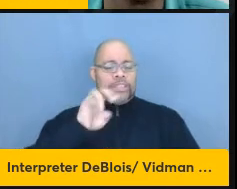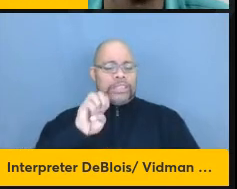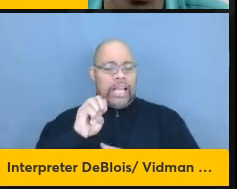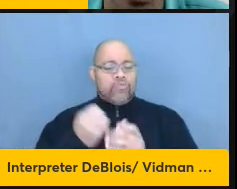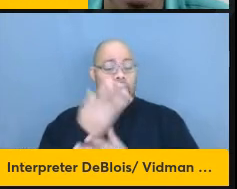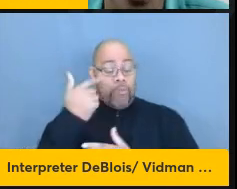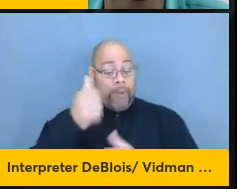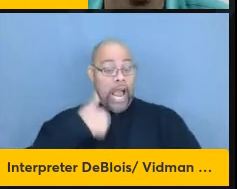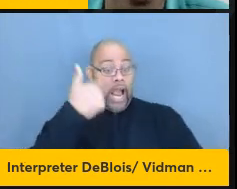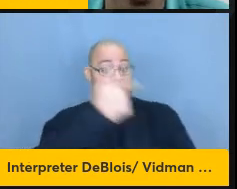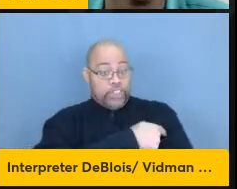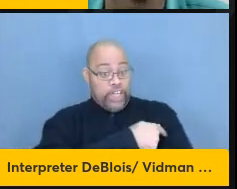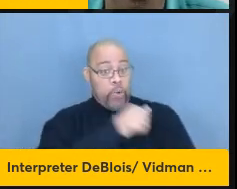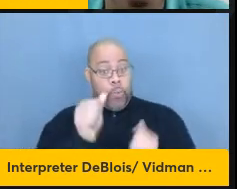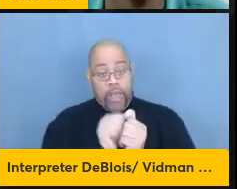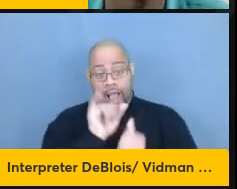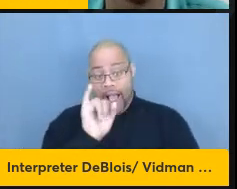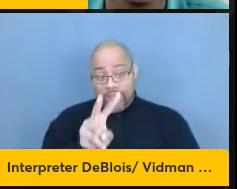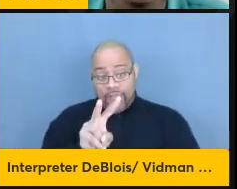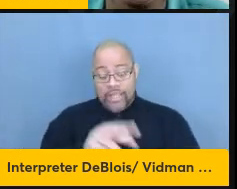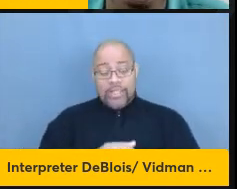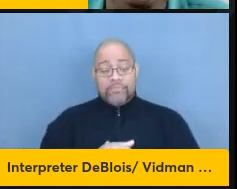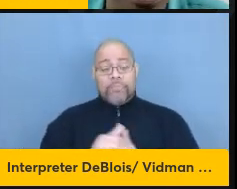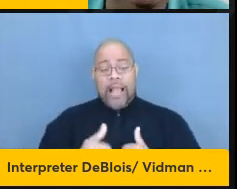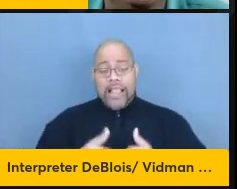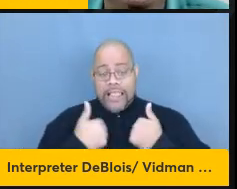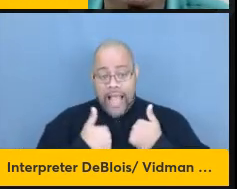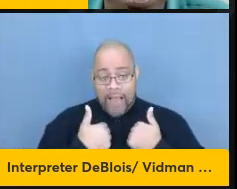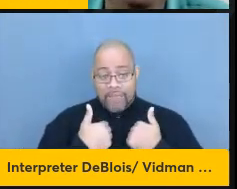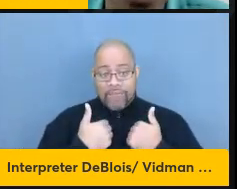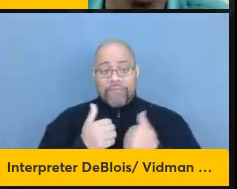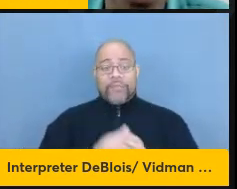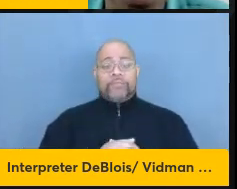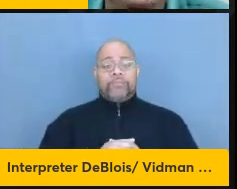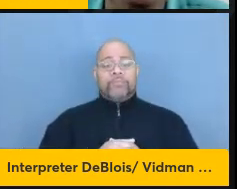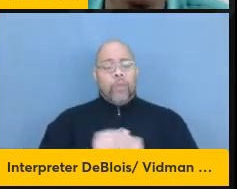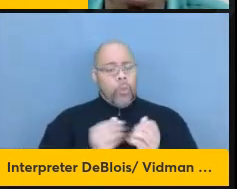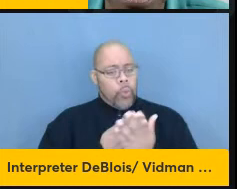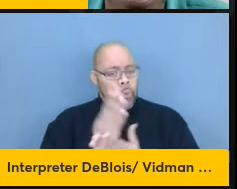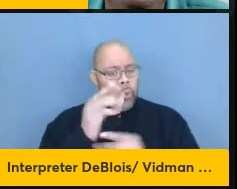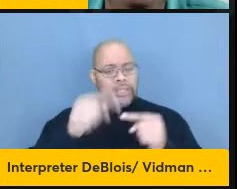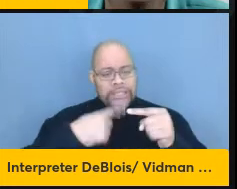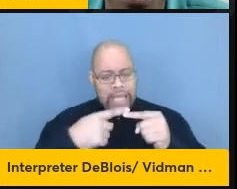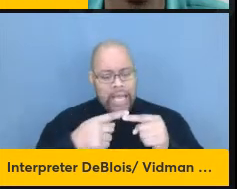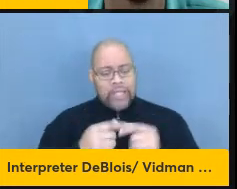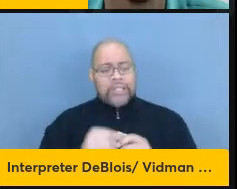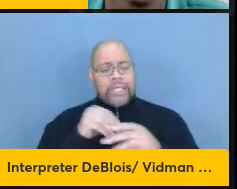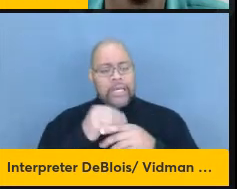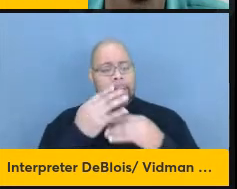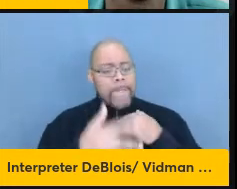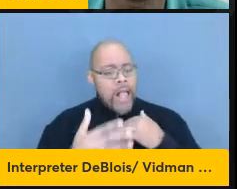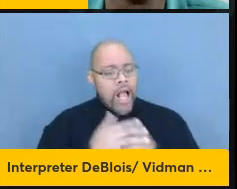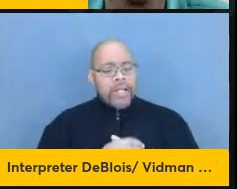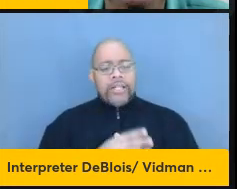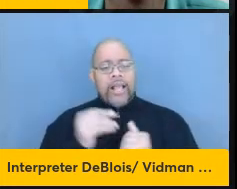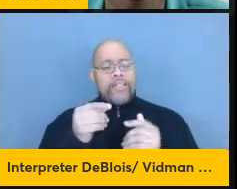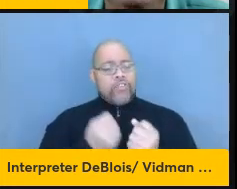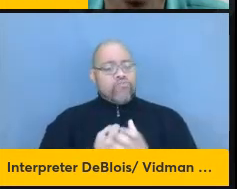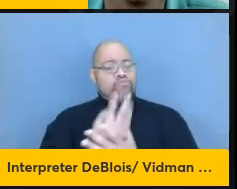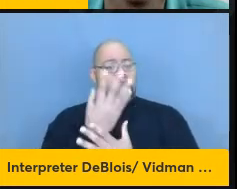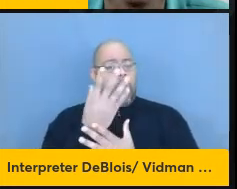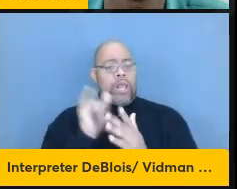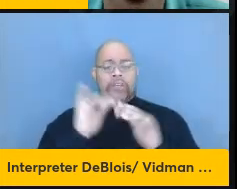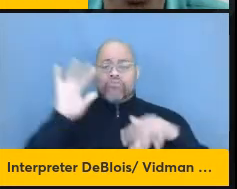you with IV, viable sporozoites. They go through the cycle, they come out in your blood, and they grow like mad like they're